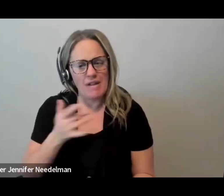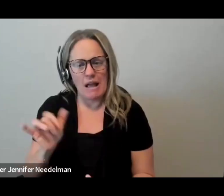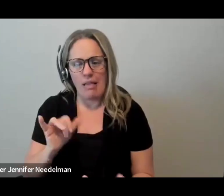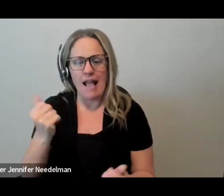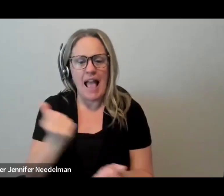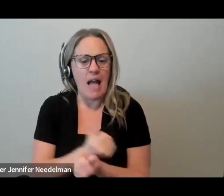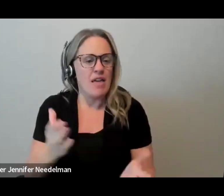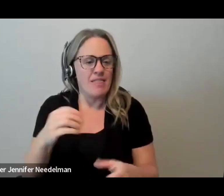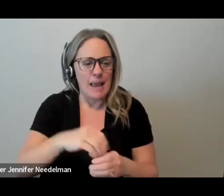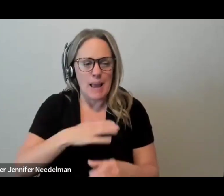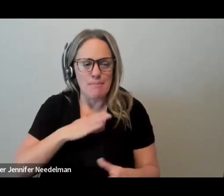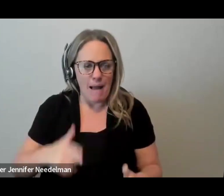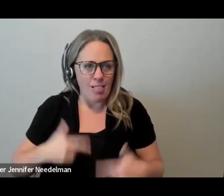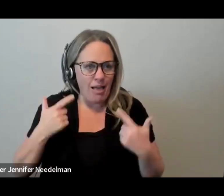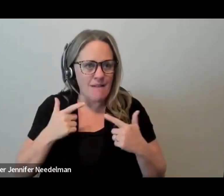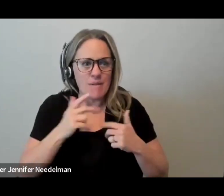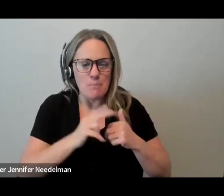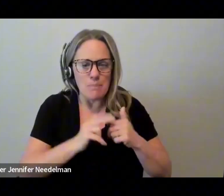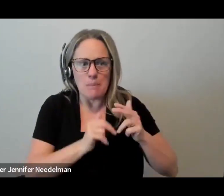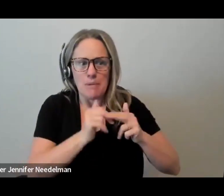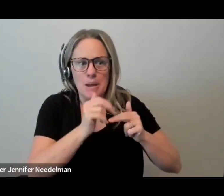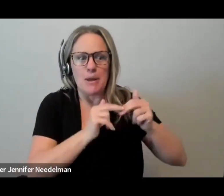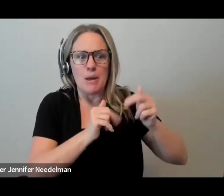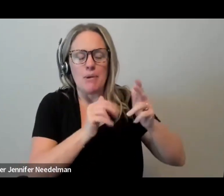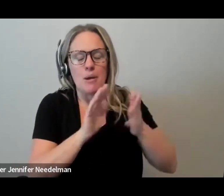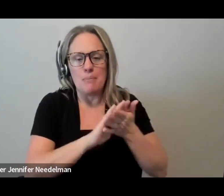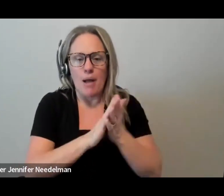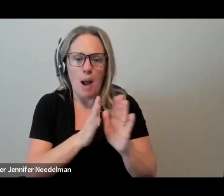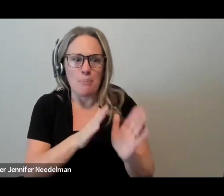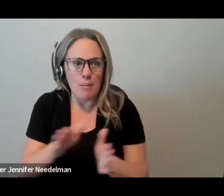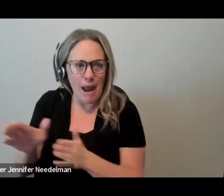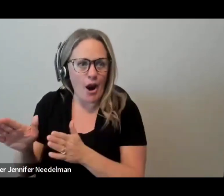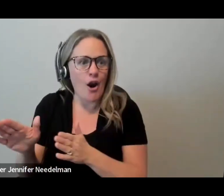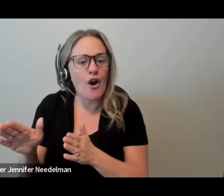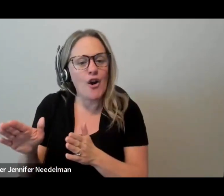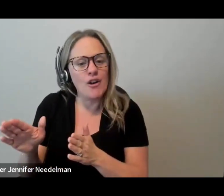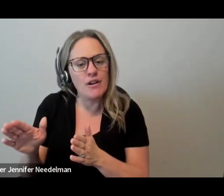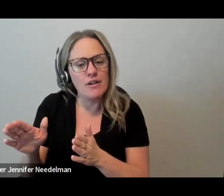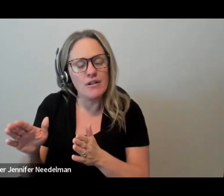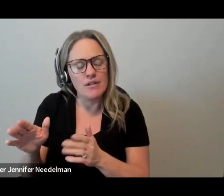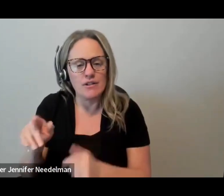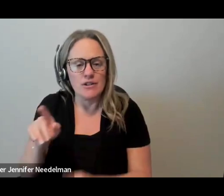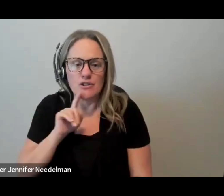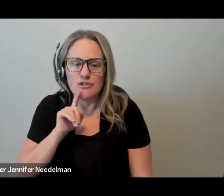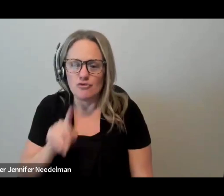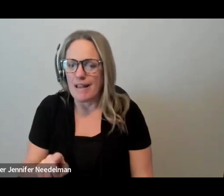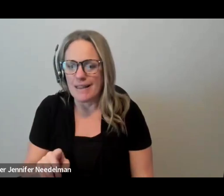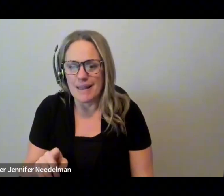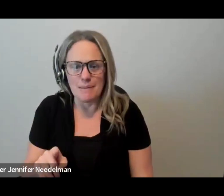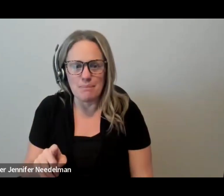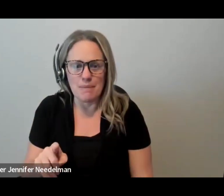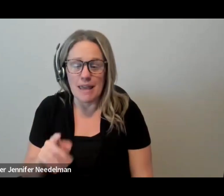my life to lead me to, to be prepared, to really be a, a not just a really good father,